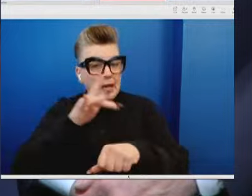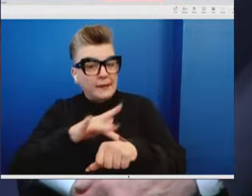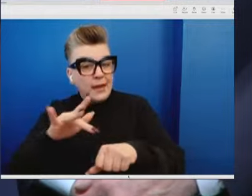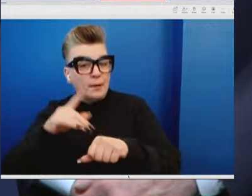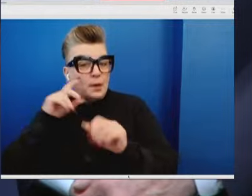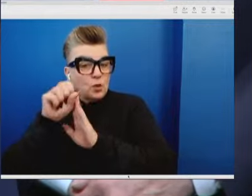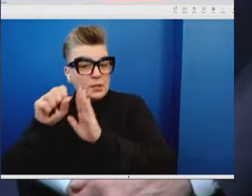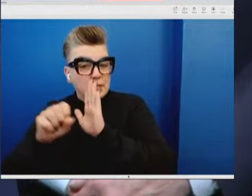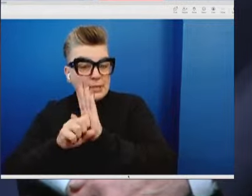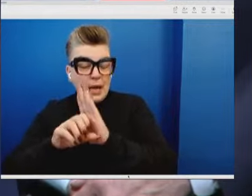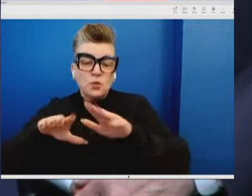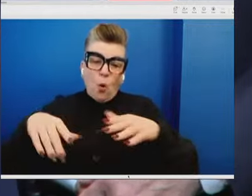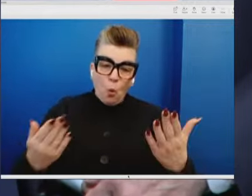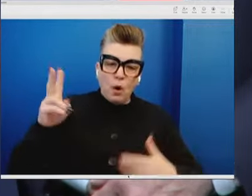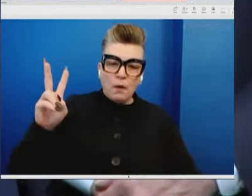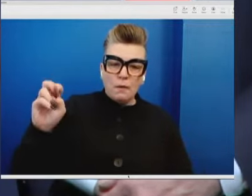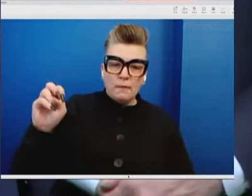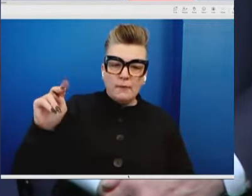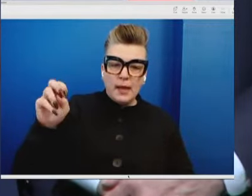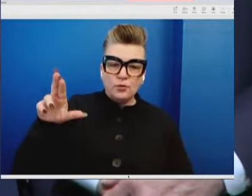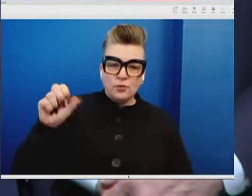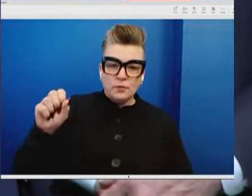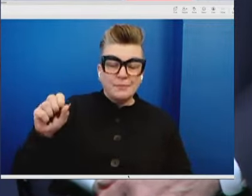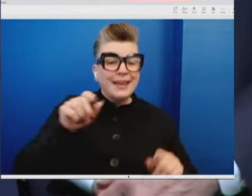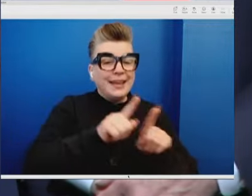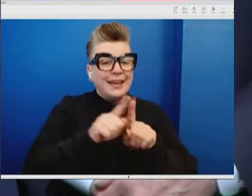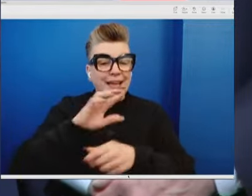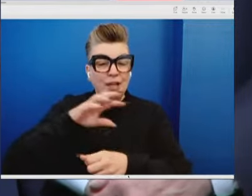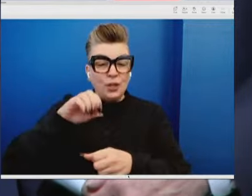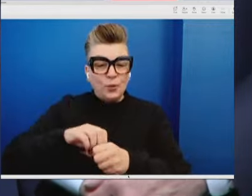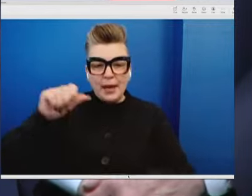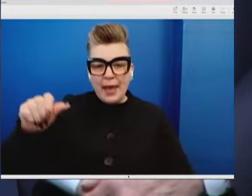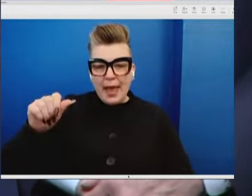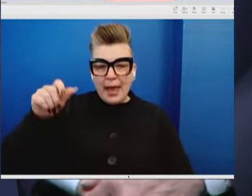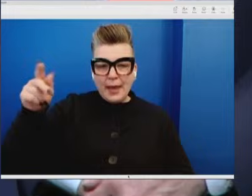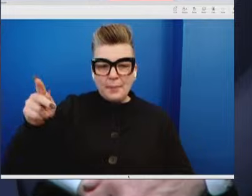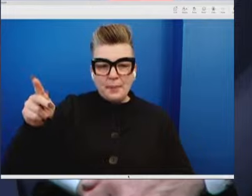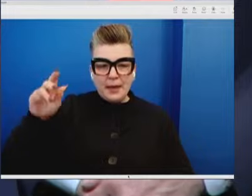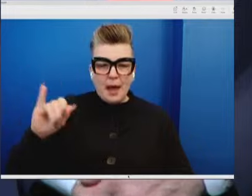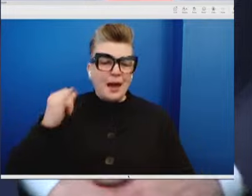But it also has a set of APIs that they can use. If they don't want to use our patient-facing tool,